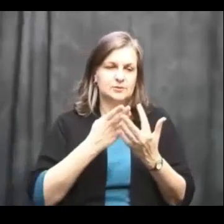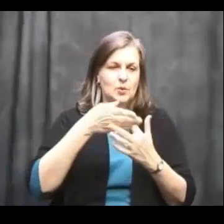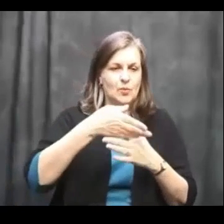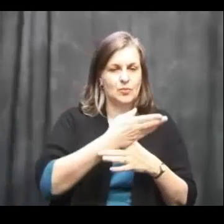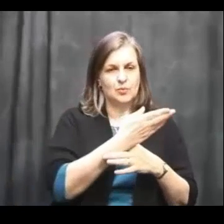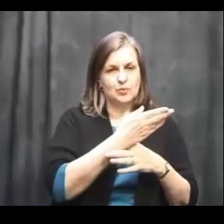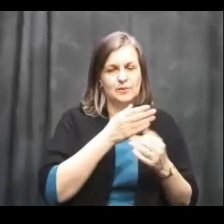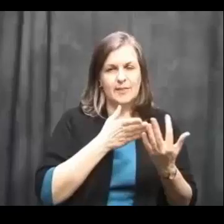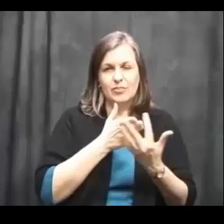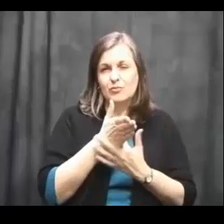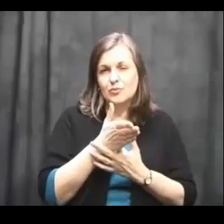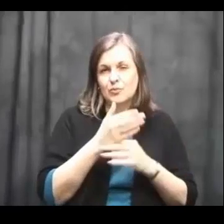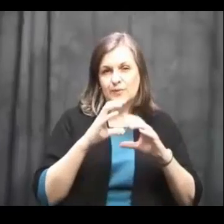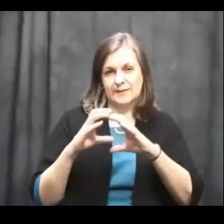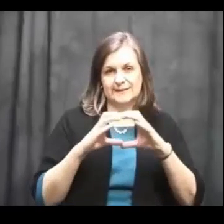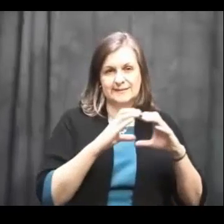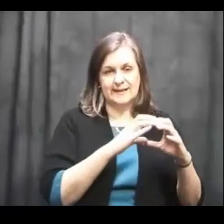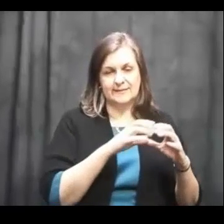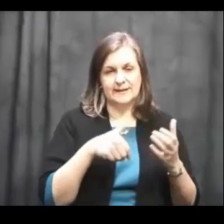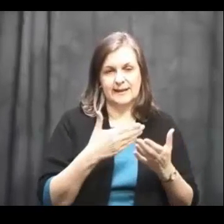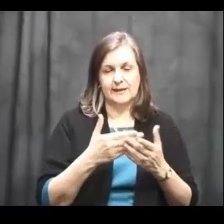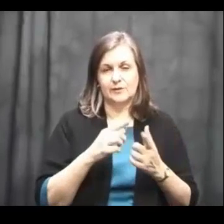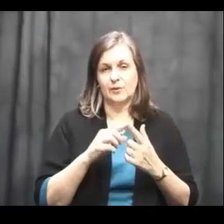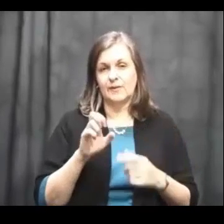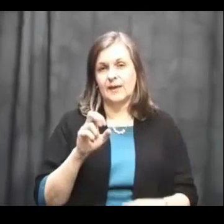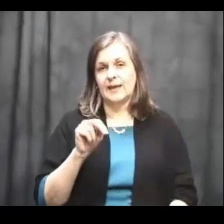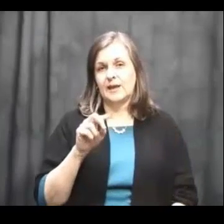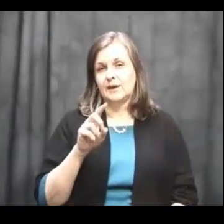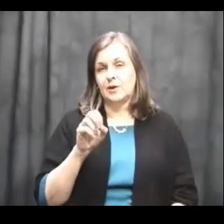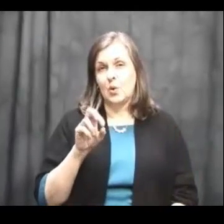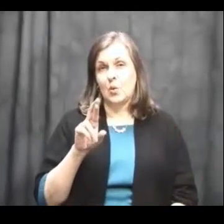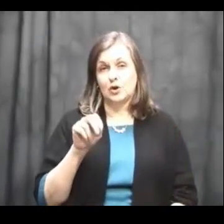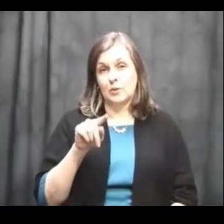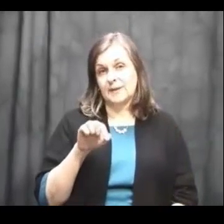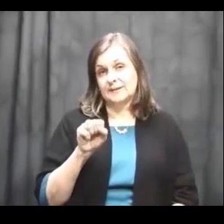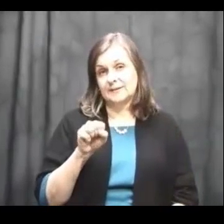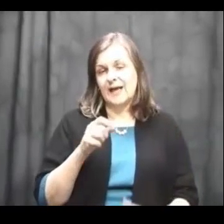and then again through the endodermis and into the xylem to move it up the plant